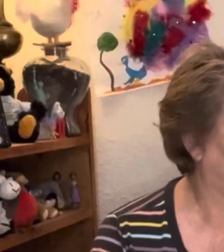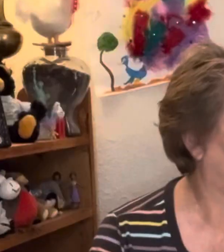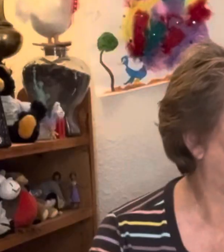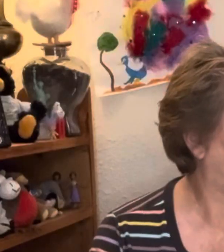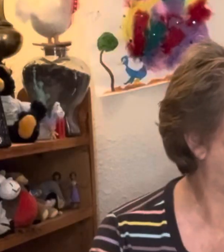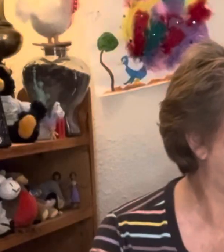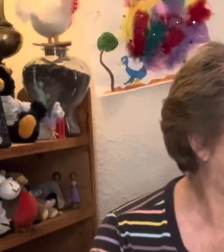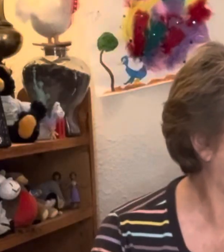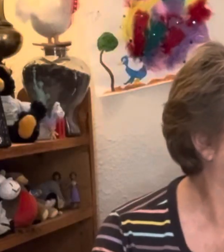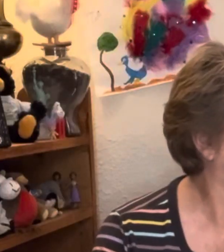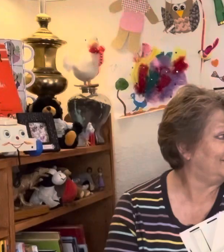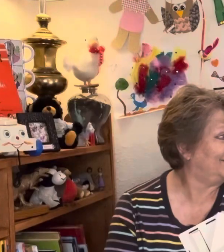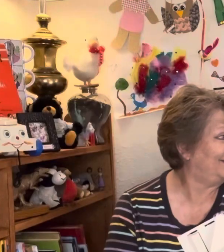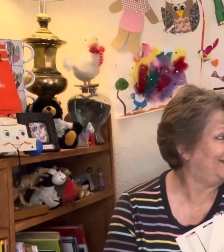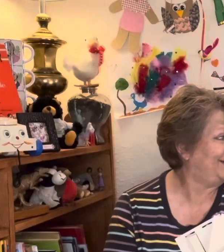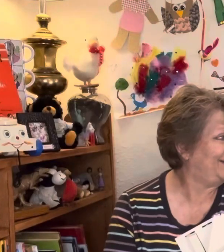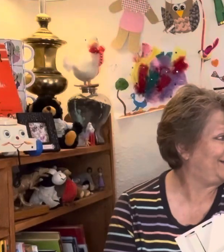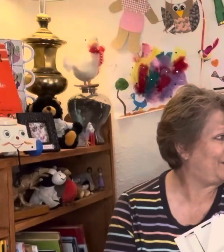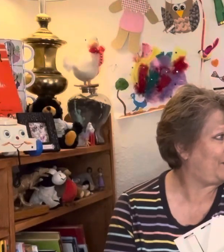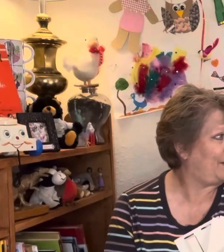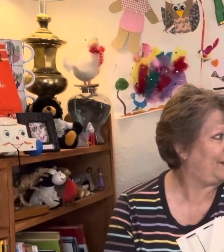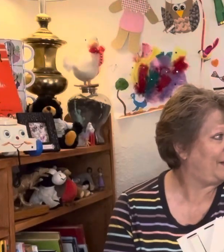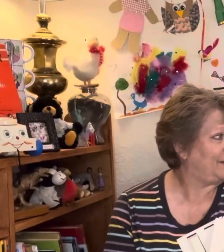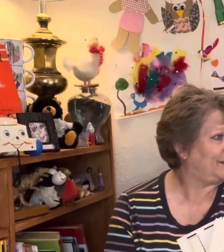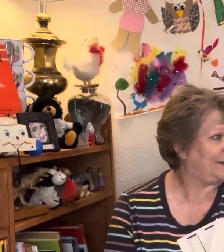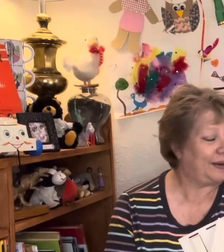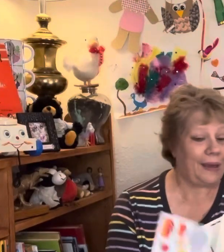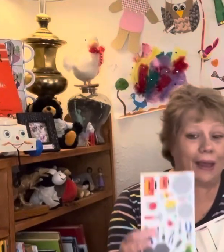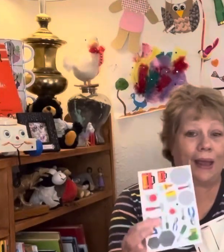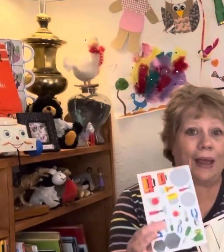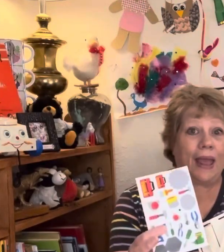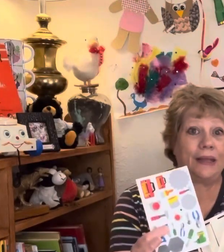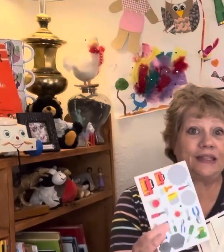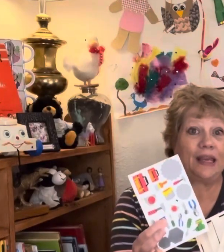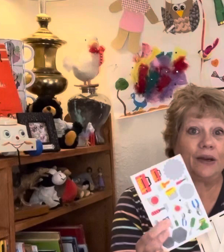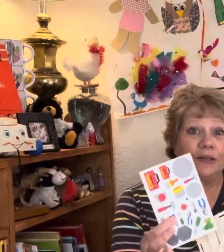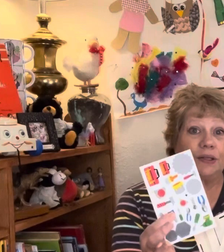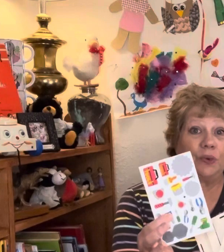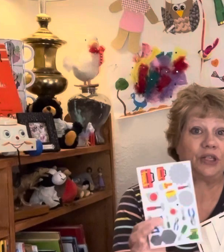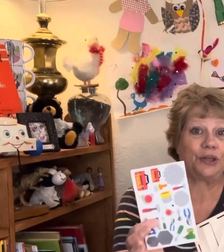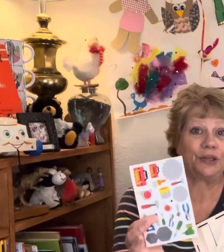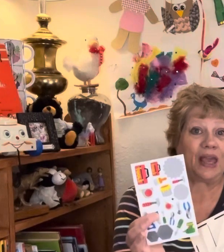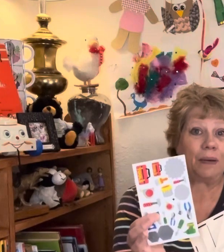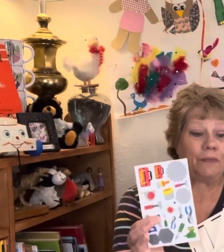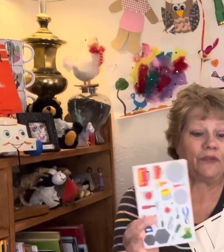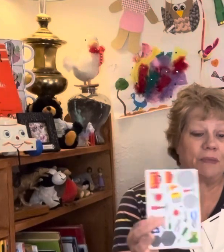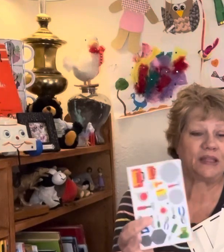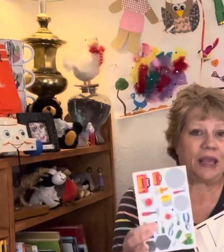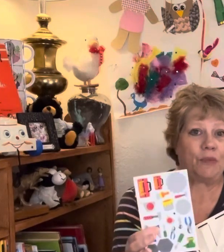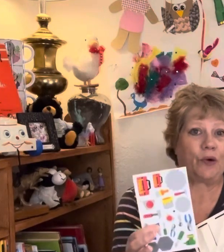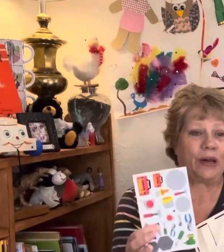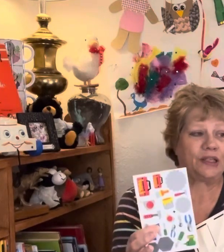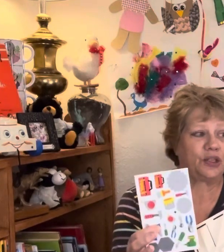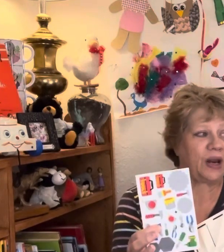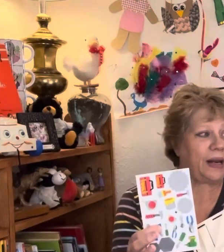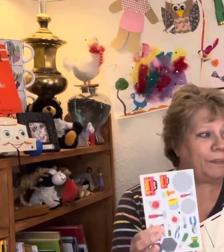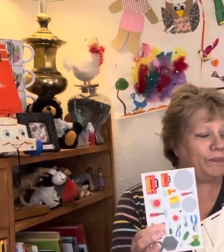*blink* BARB: Okay. BUSTER: I'll give it as a prize. I'll put them in my boats! BARB: And stickers! Which also came from the same Oriental Trading.